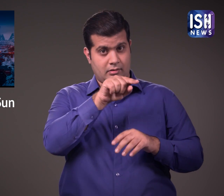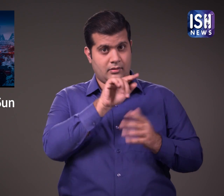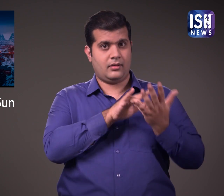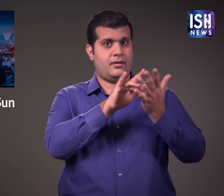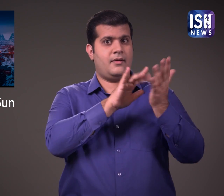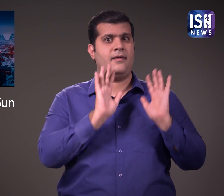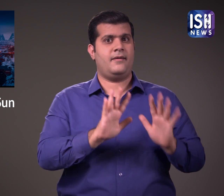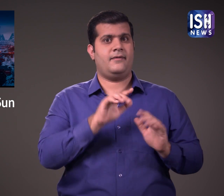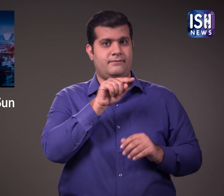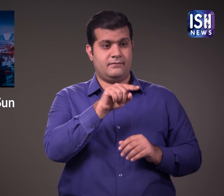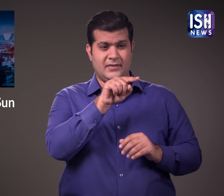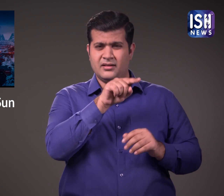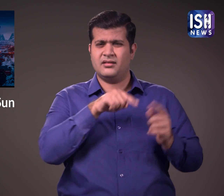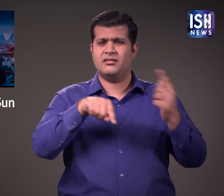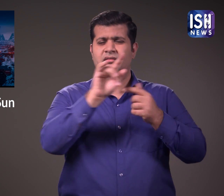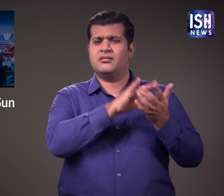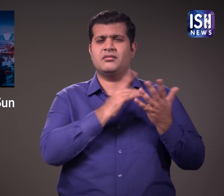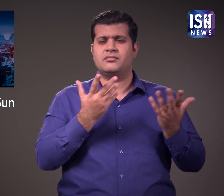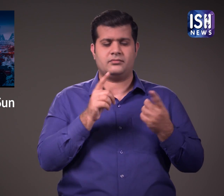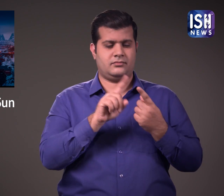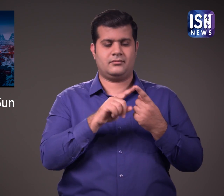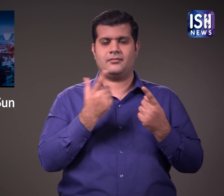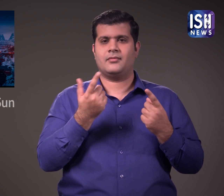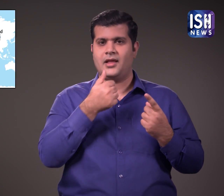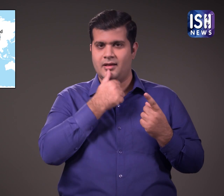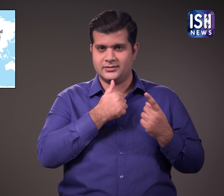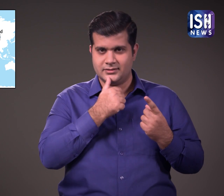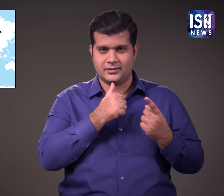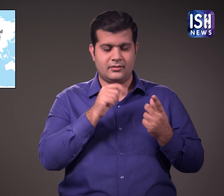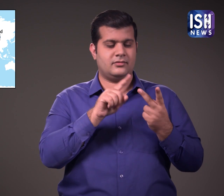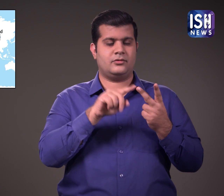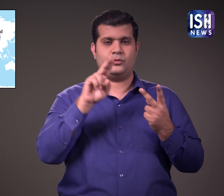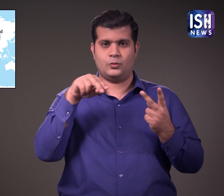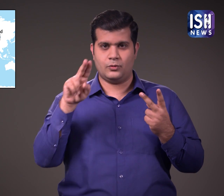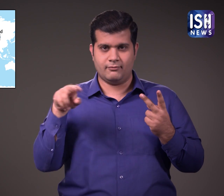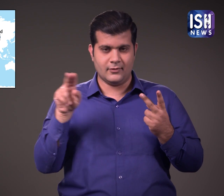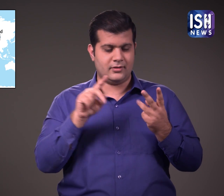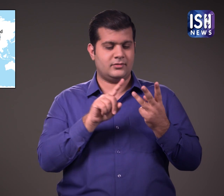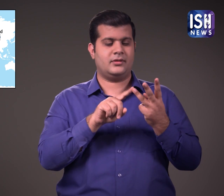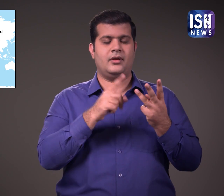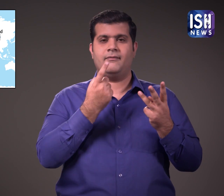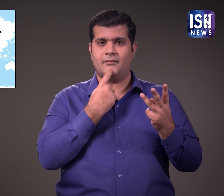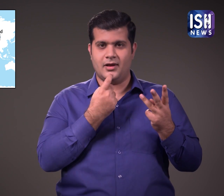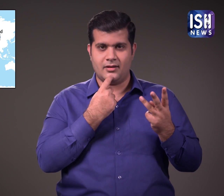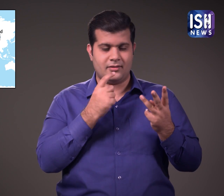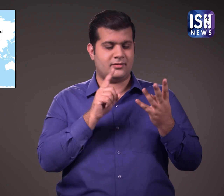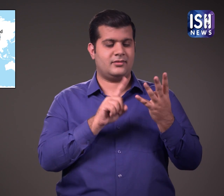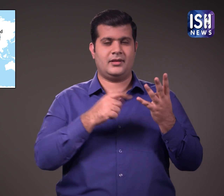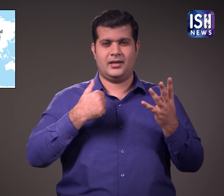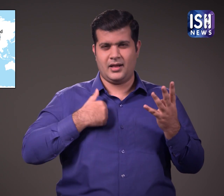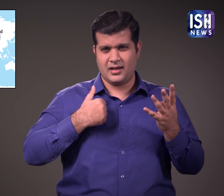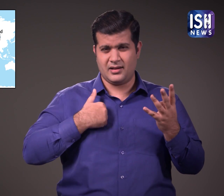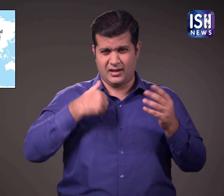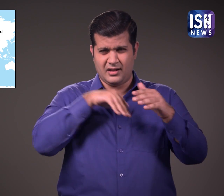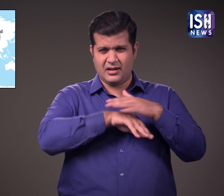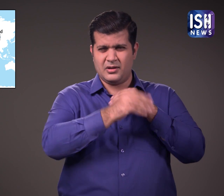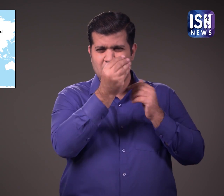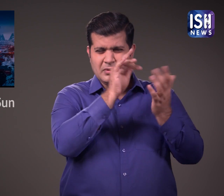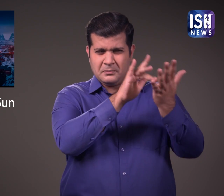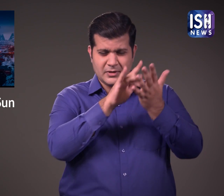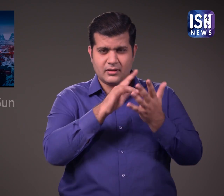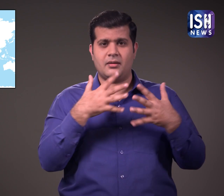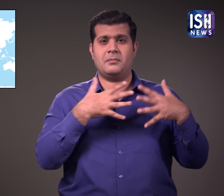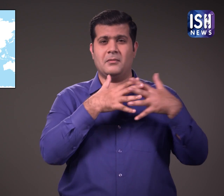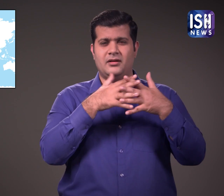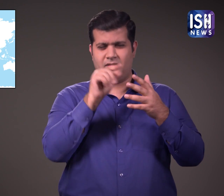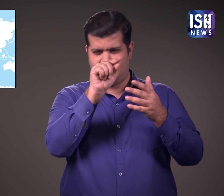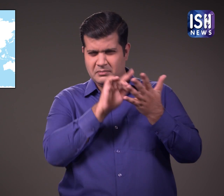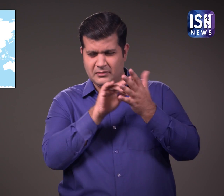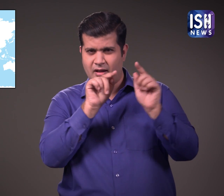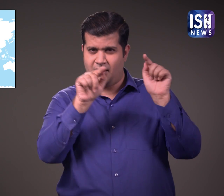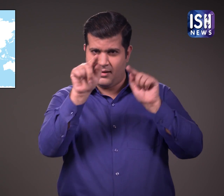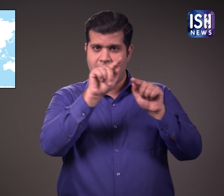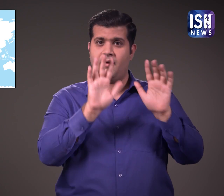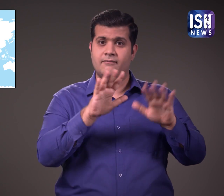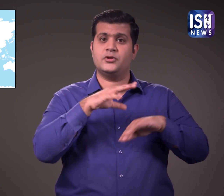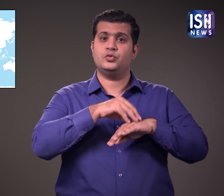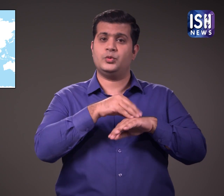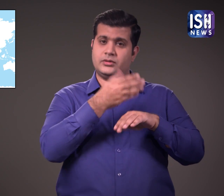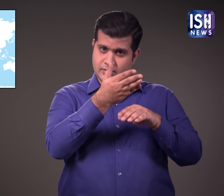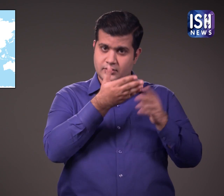There are places like Iceland, Norway, Finland, parts of Canada and US and Sweden,